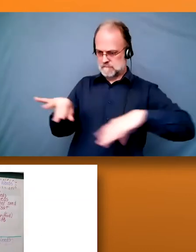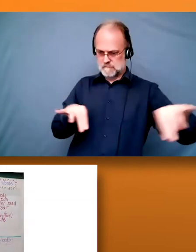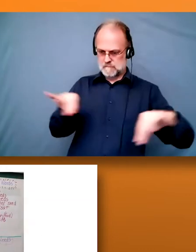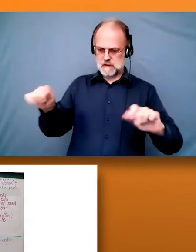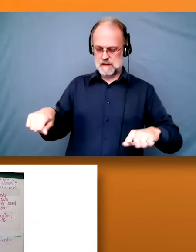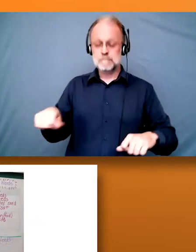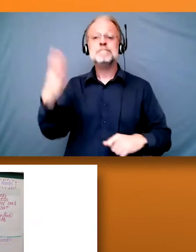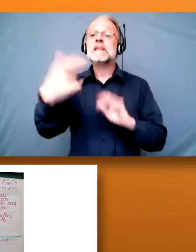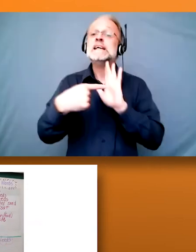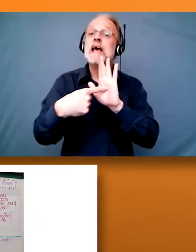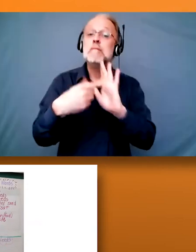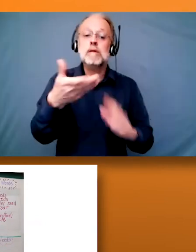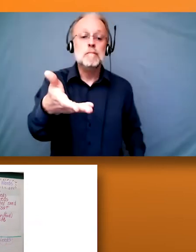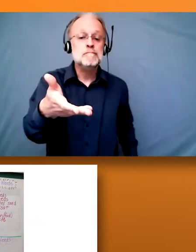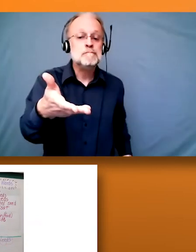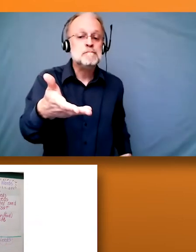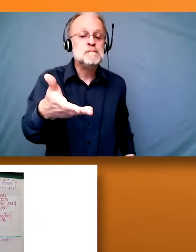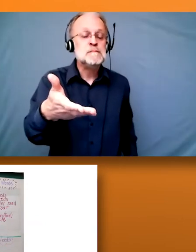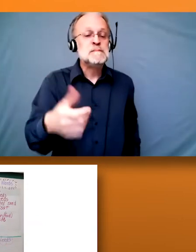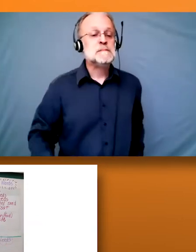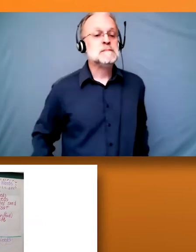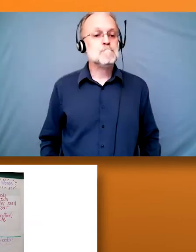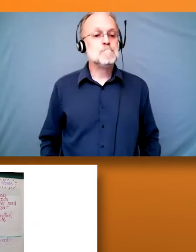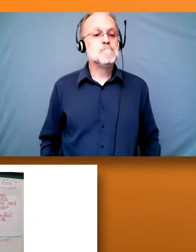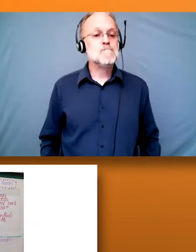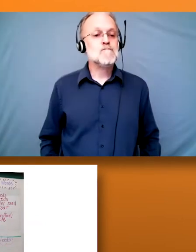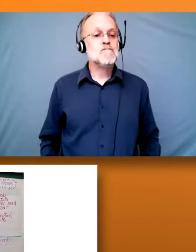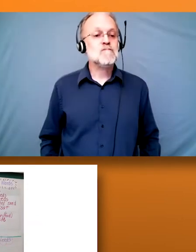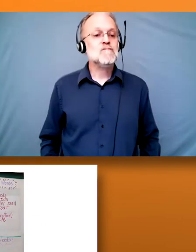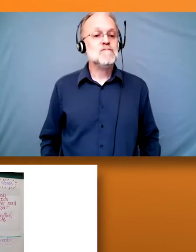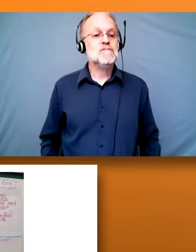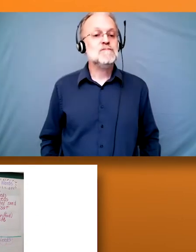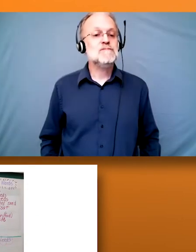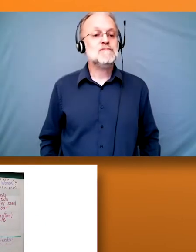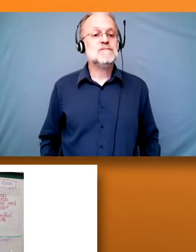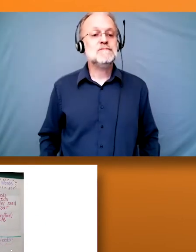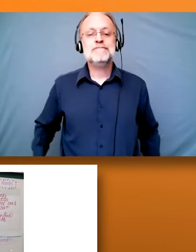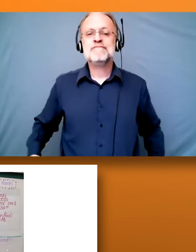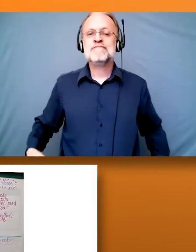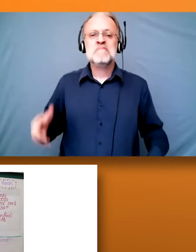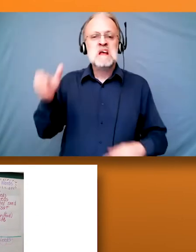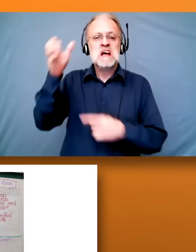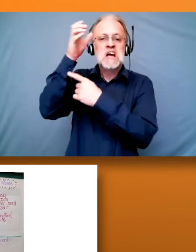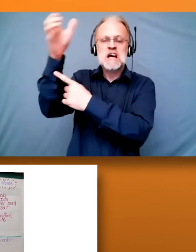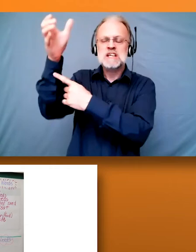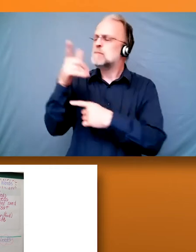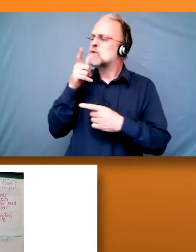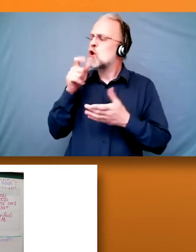So this is an example. So we just give them, you know, let's say the topic was just write every--